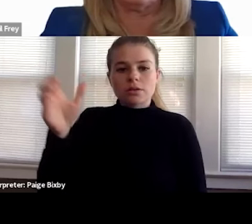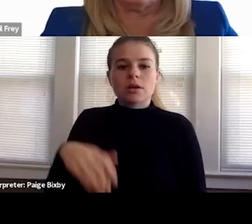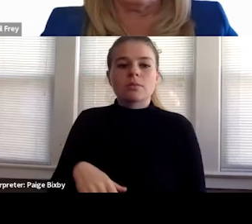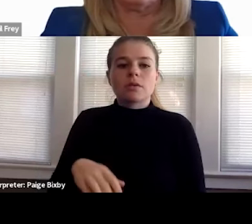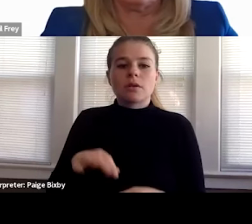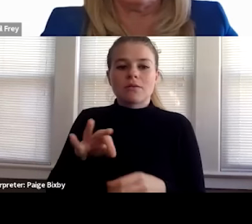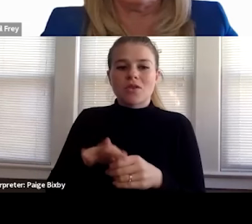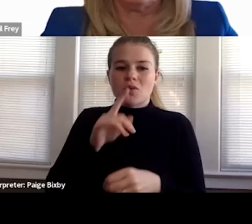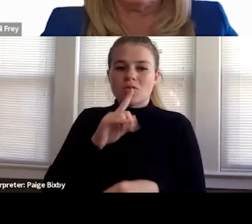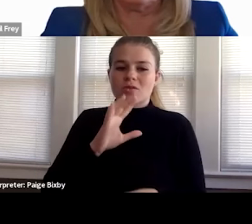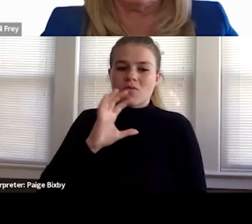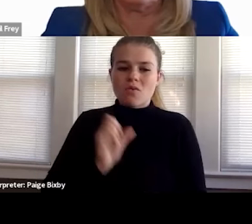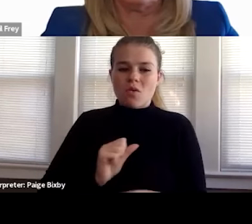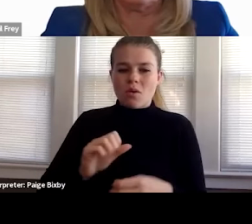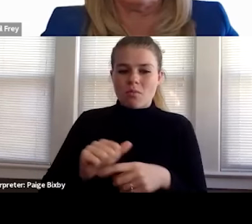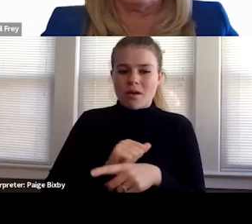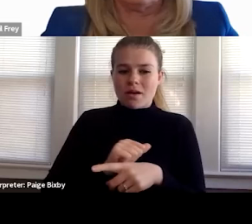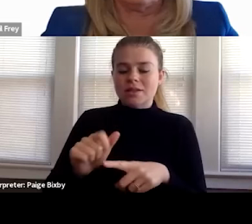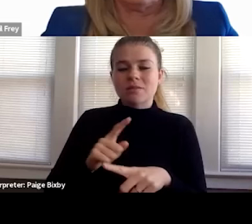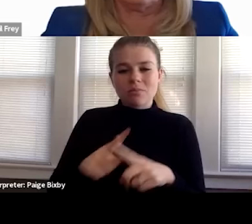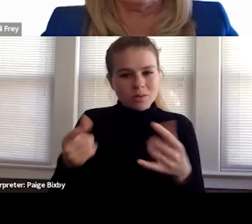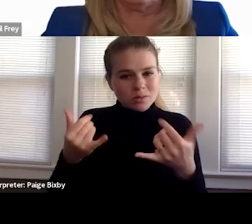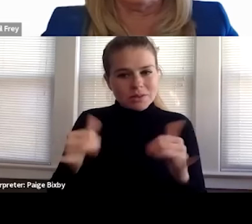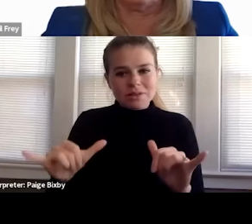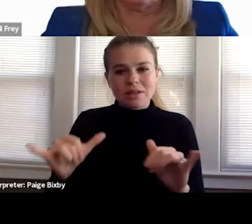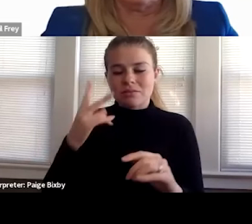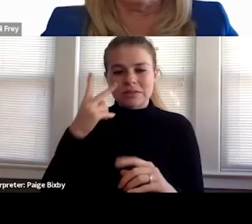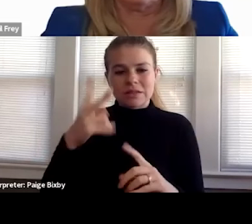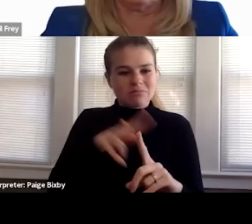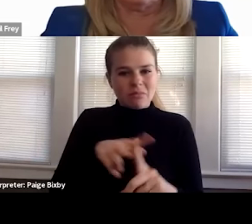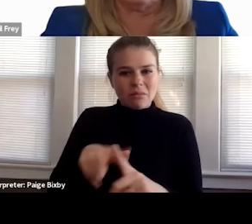but we still see it utilized often all the time today.